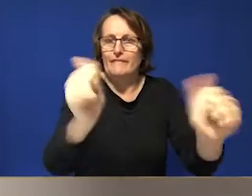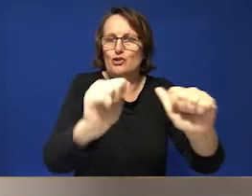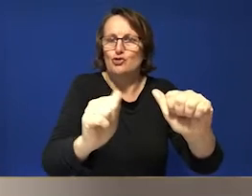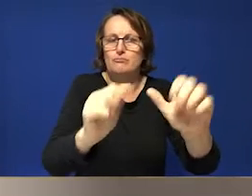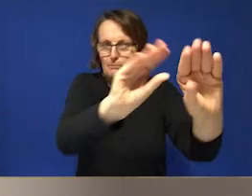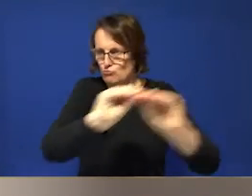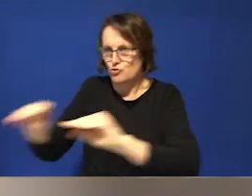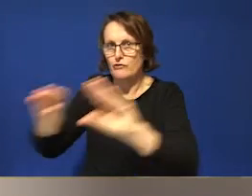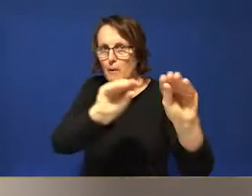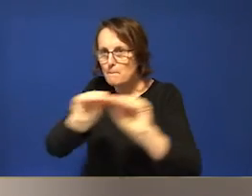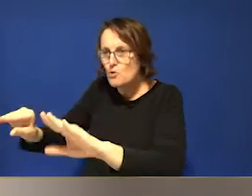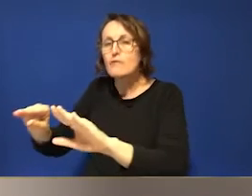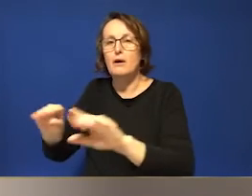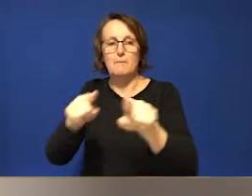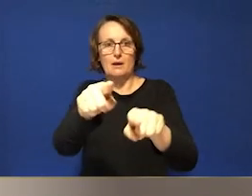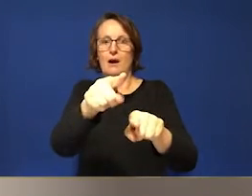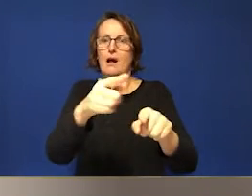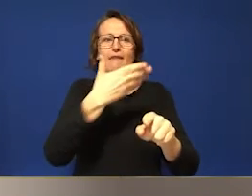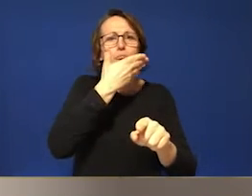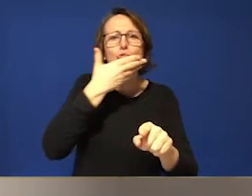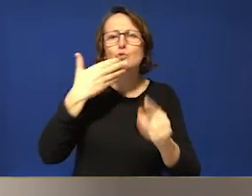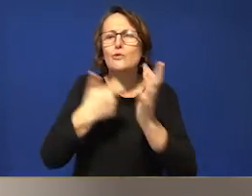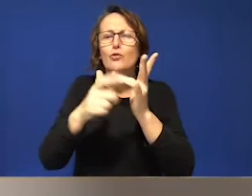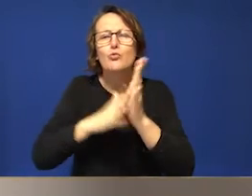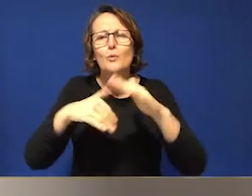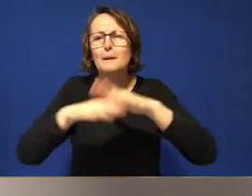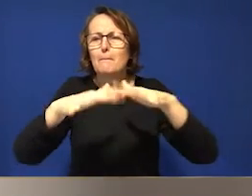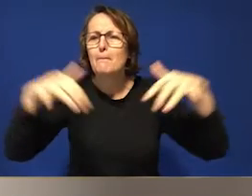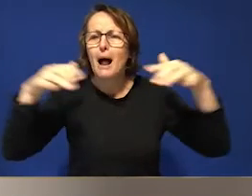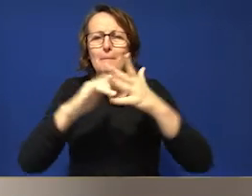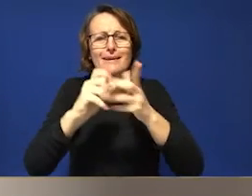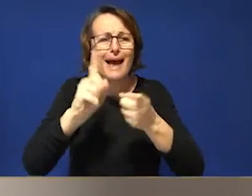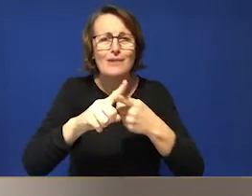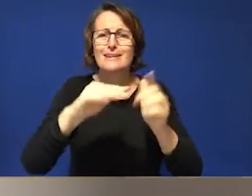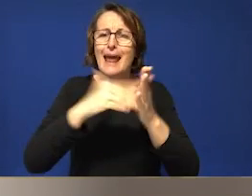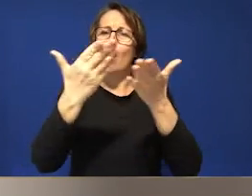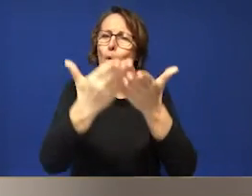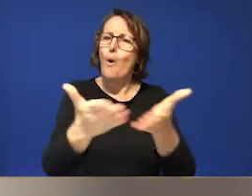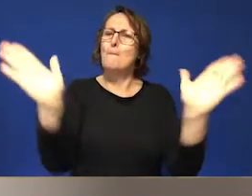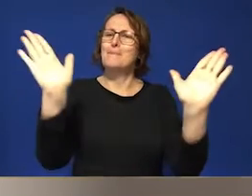which had been severely compromised. Get back suites of rooms, which are really beautiful rooms that have been subdivided.